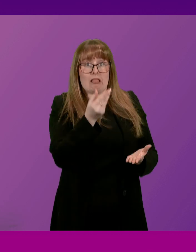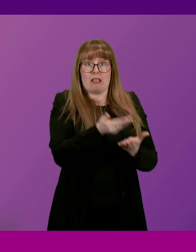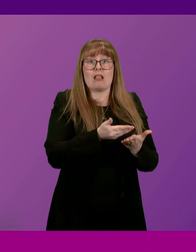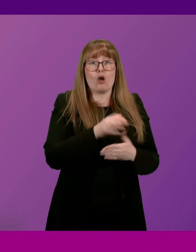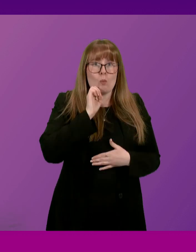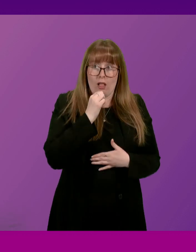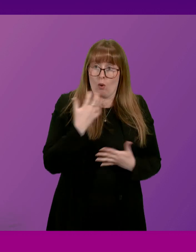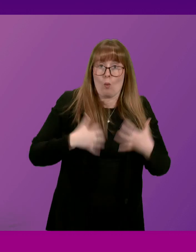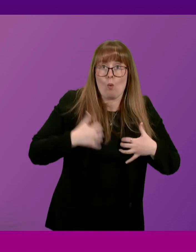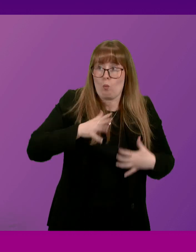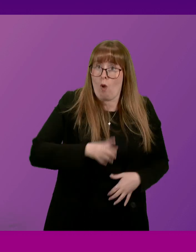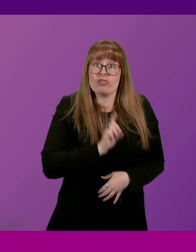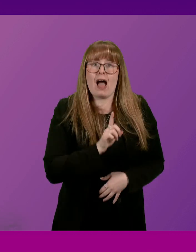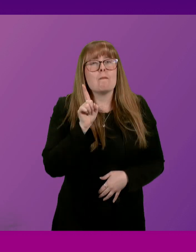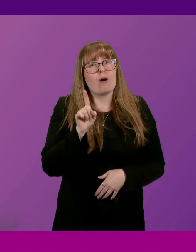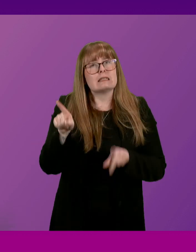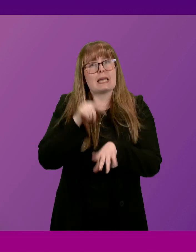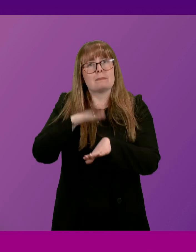However, at the same time as the First Minister is talking about fuel poverty,